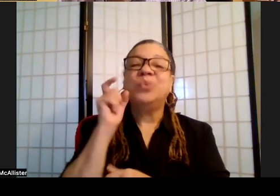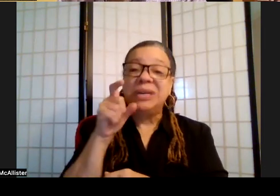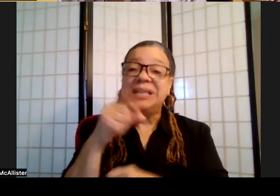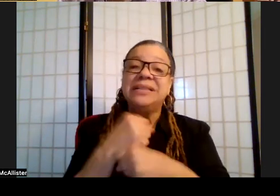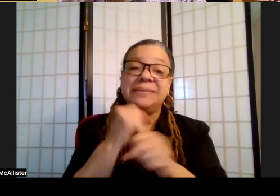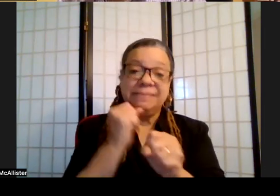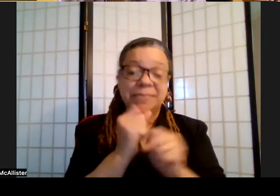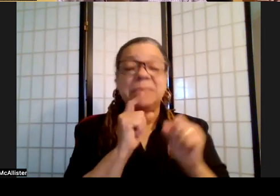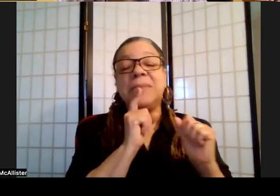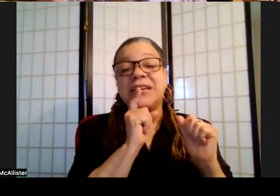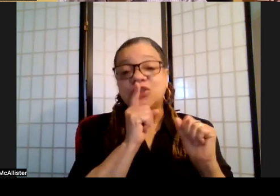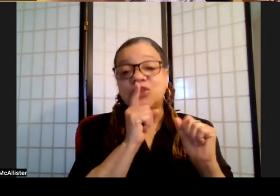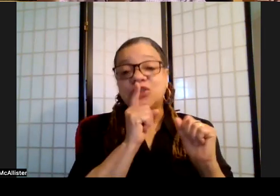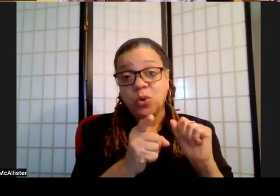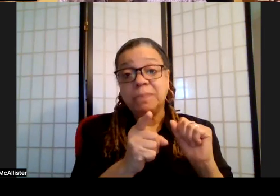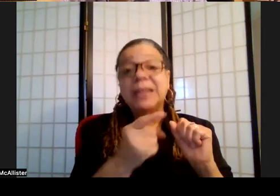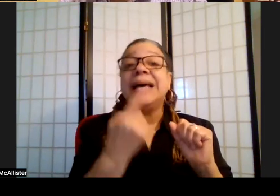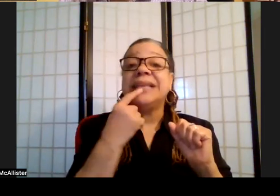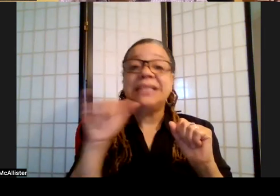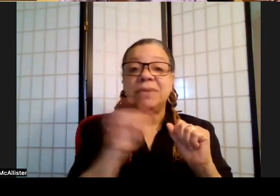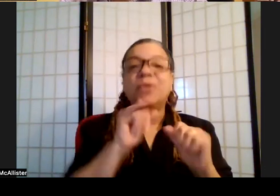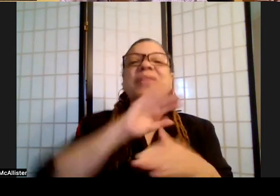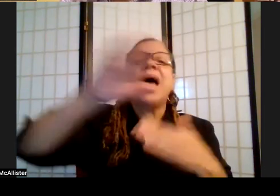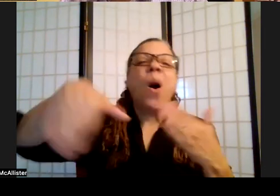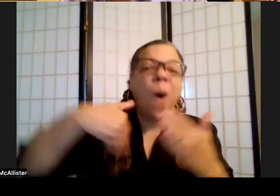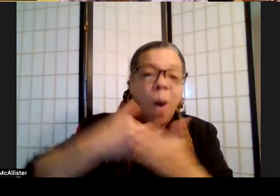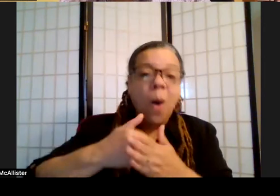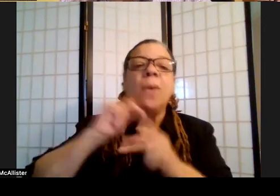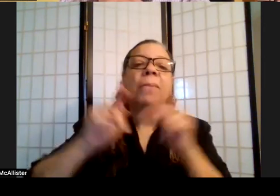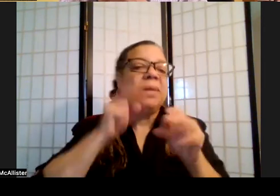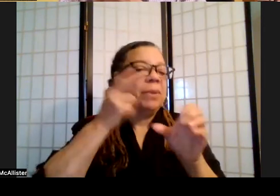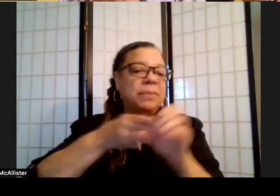as I said, everybody participates. You cannot be only relying on